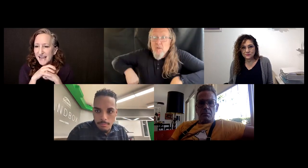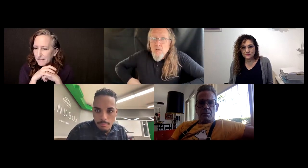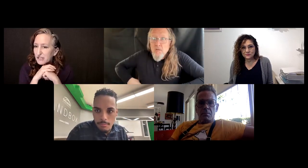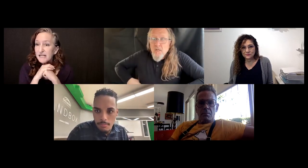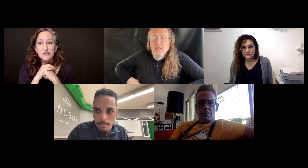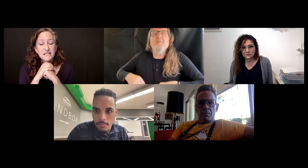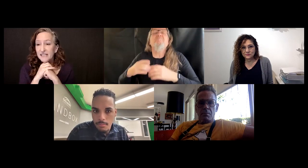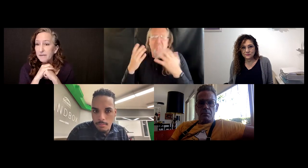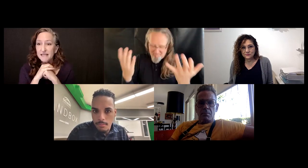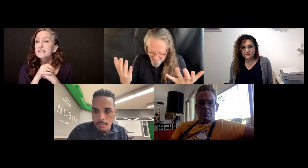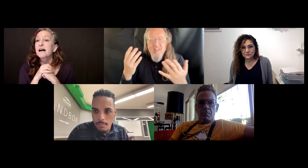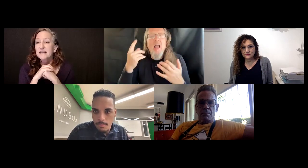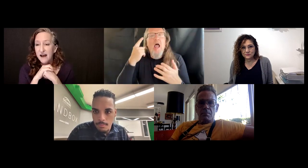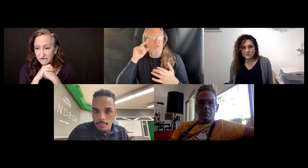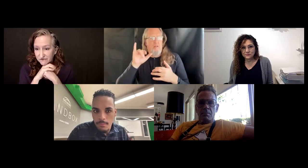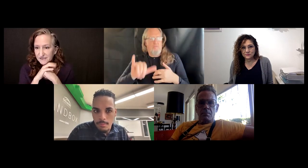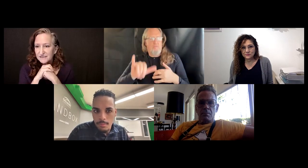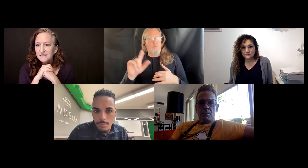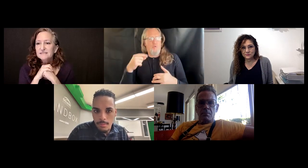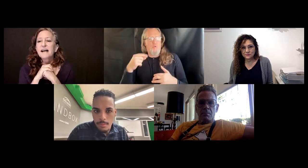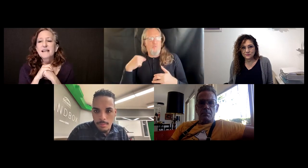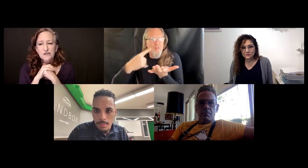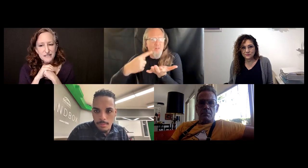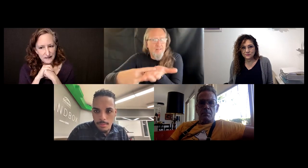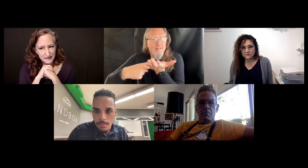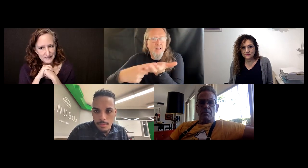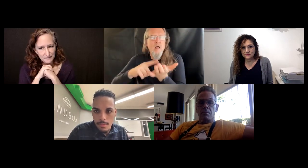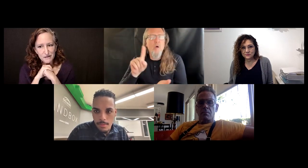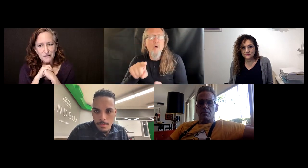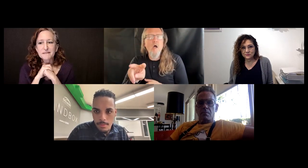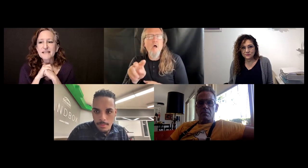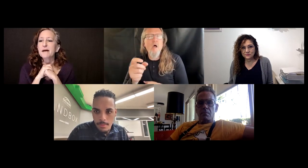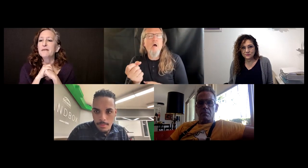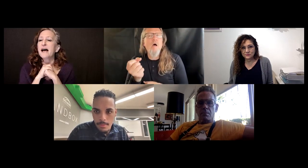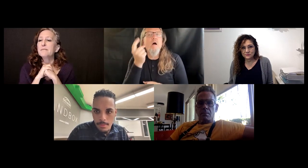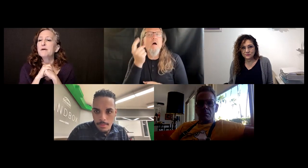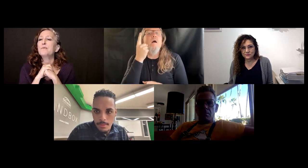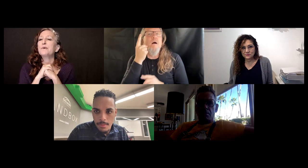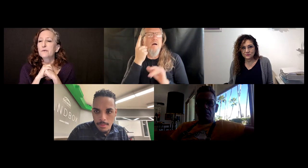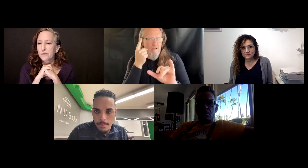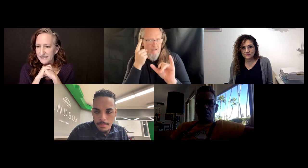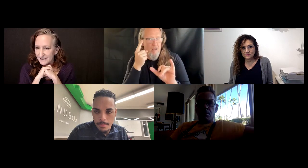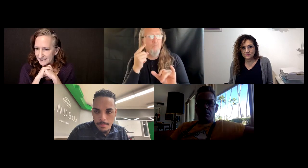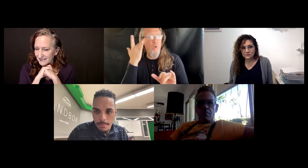And you're telling me it's not enough. I understand that some people are upset about that, but we're going to discuss that.